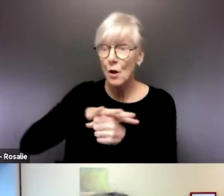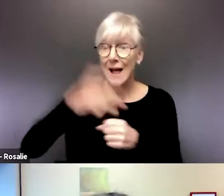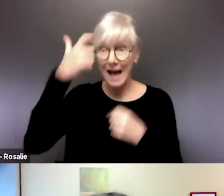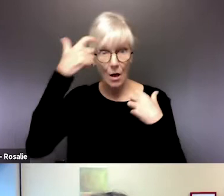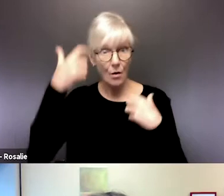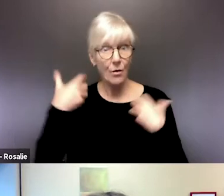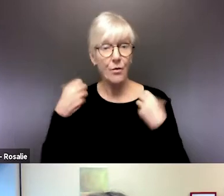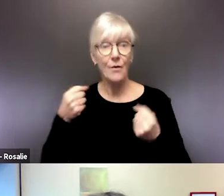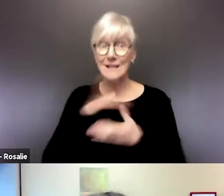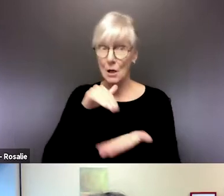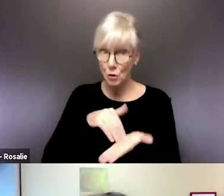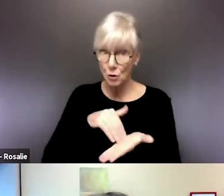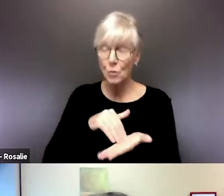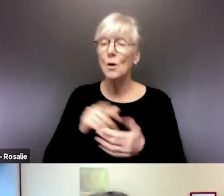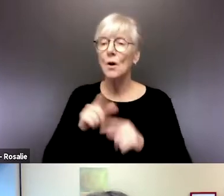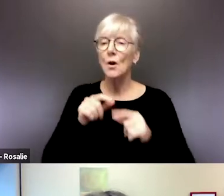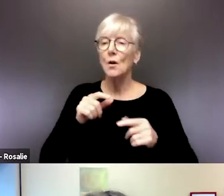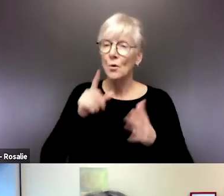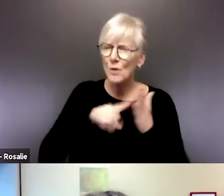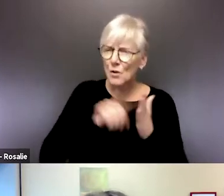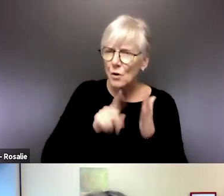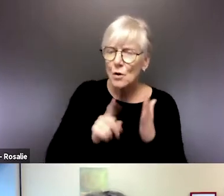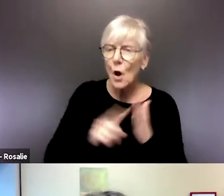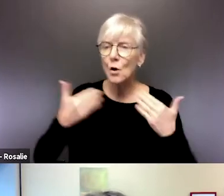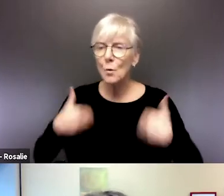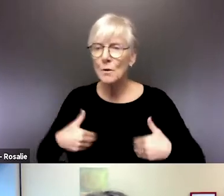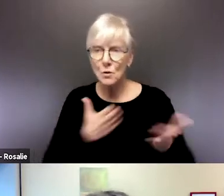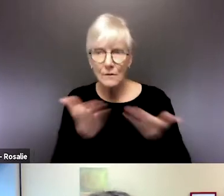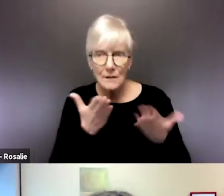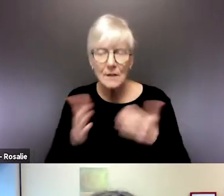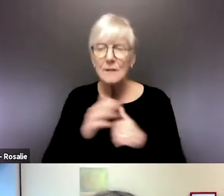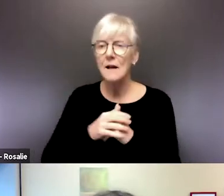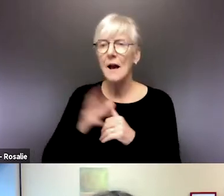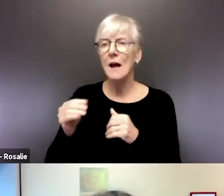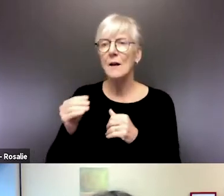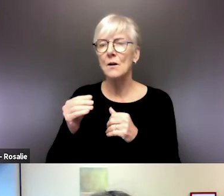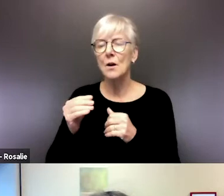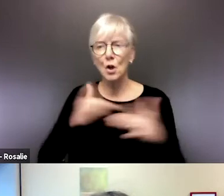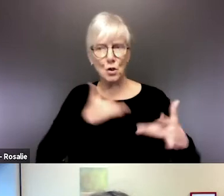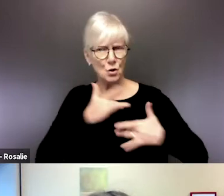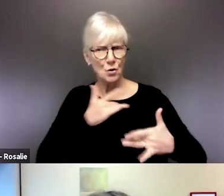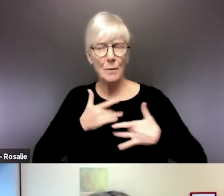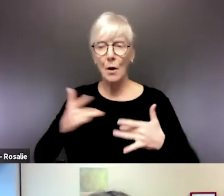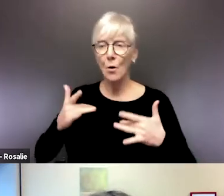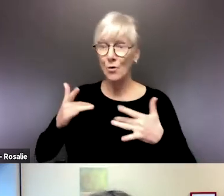managers, human resource services and the labour groups concerned about worker potential retention,